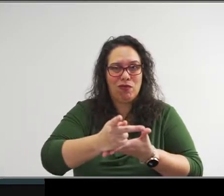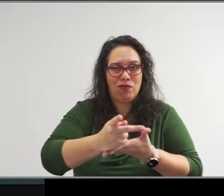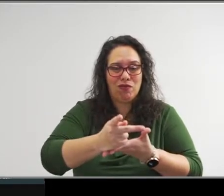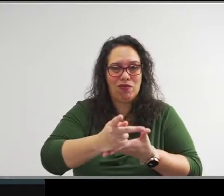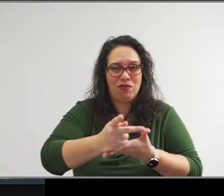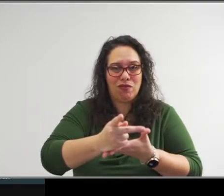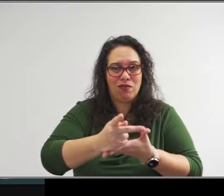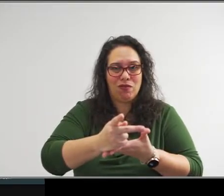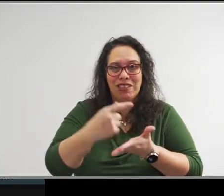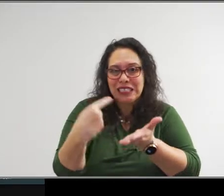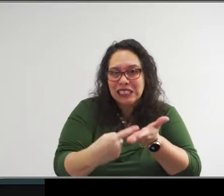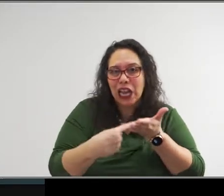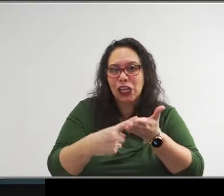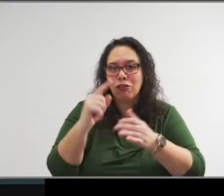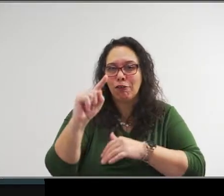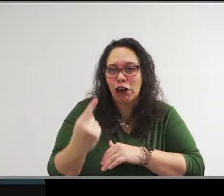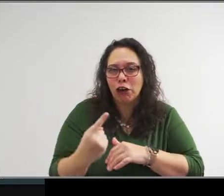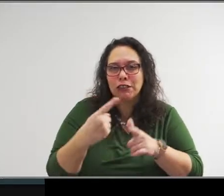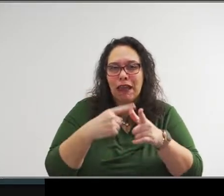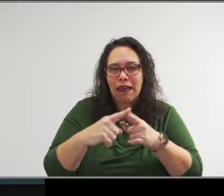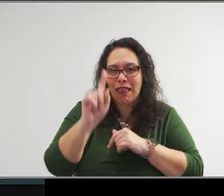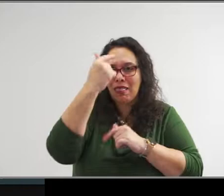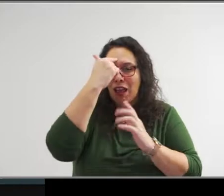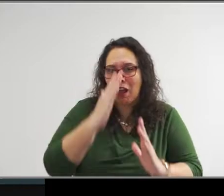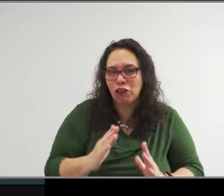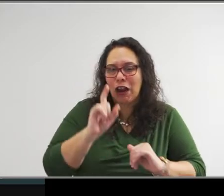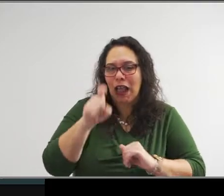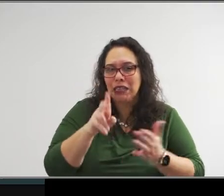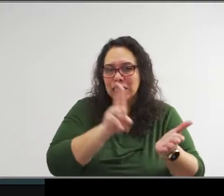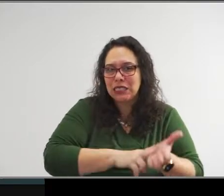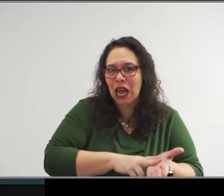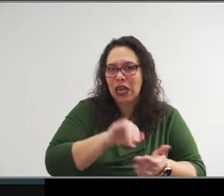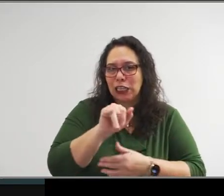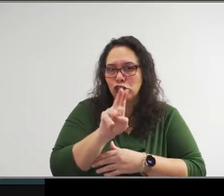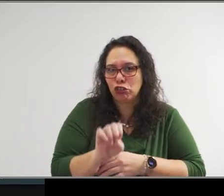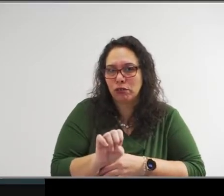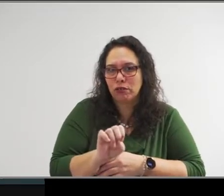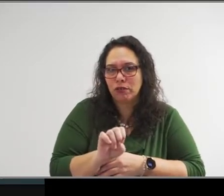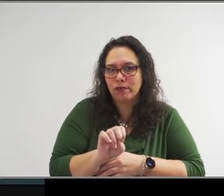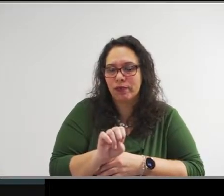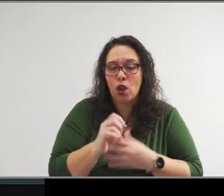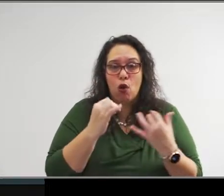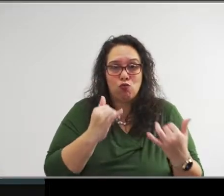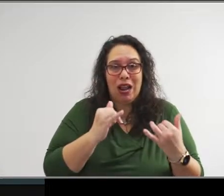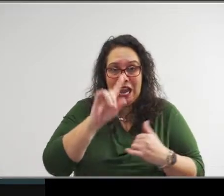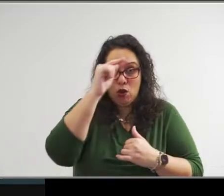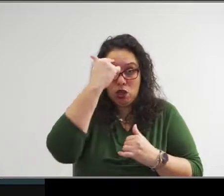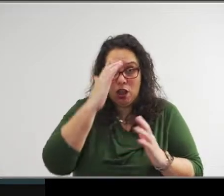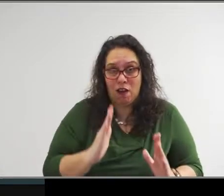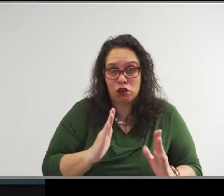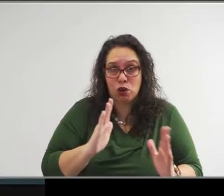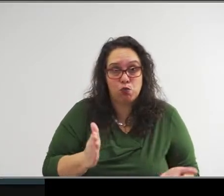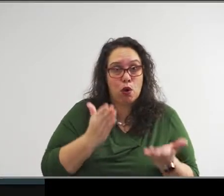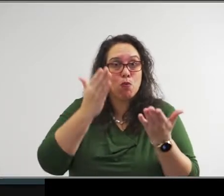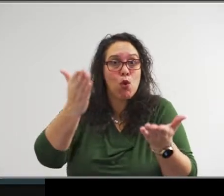Correct. So the legislature has a chance to come back now to the governor and say, "Yeah, that's a great plan, but we have these ideas."